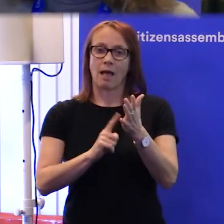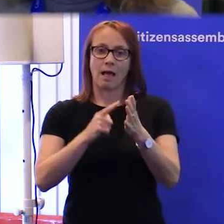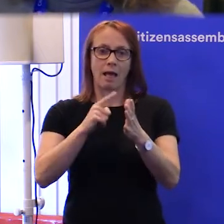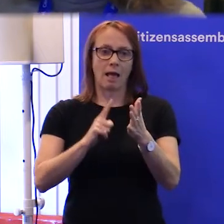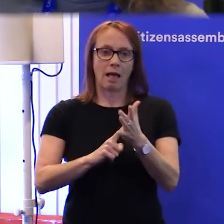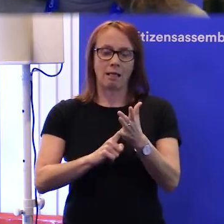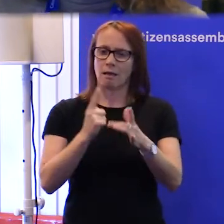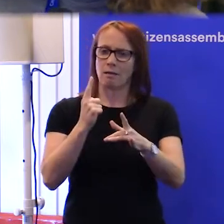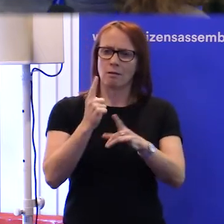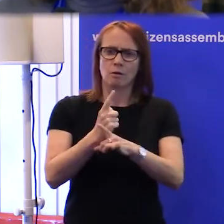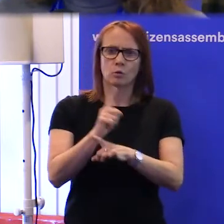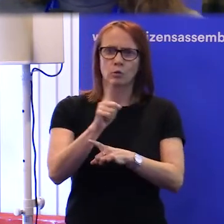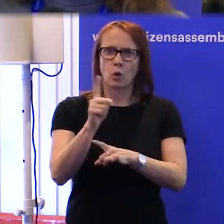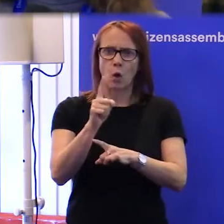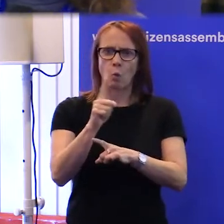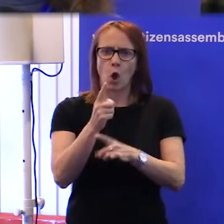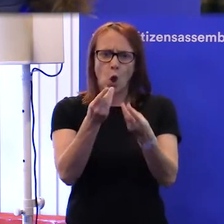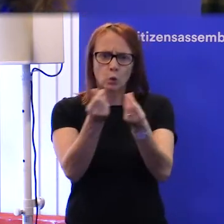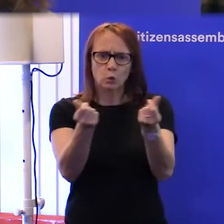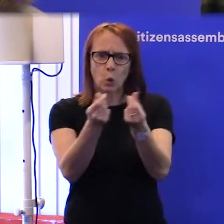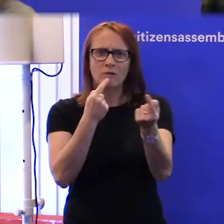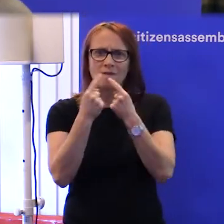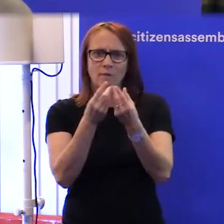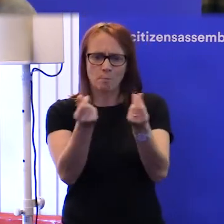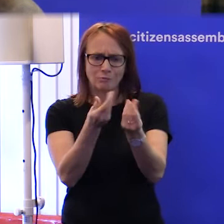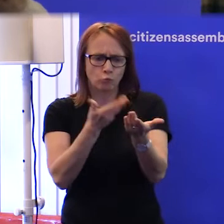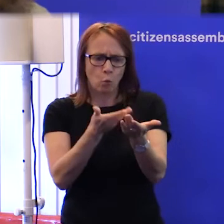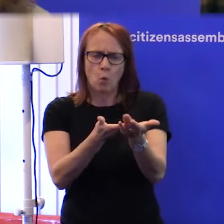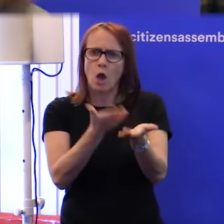trusted sources a brief guide to the press and modern media now Phil is the